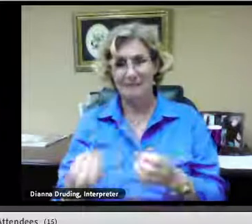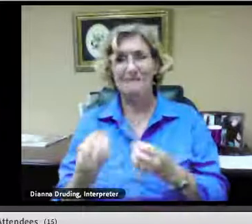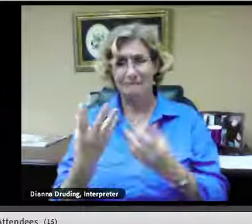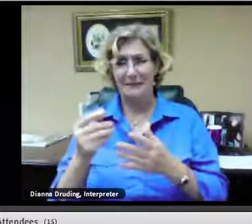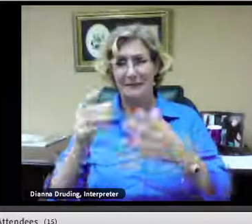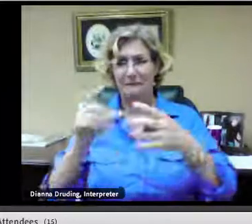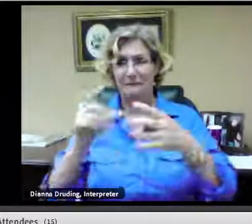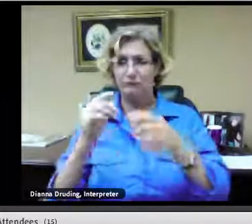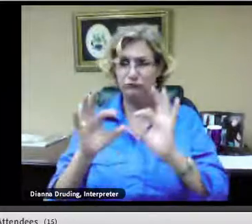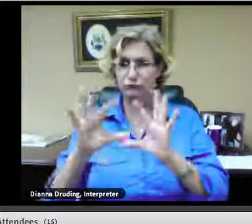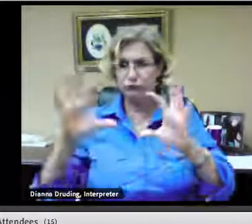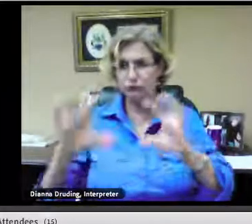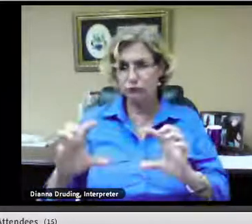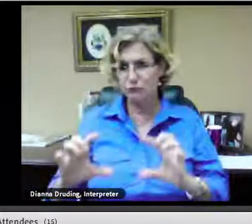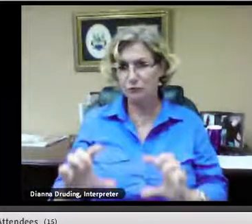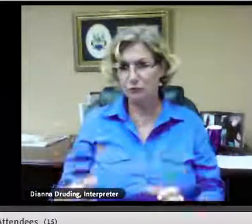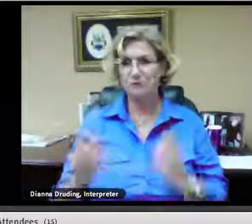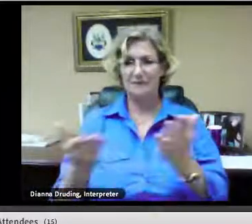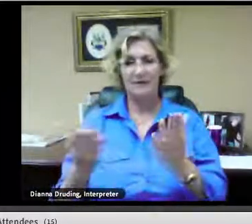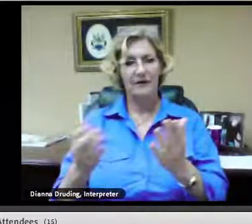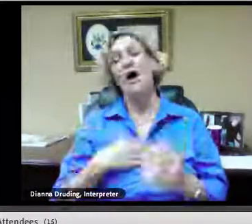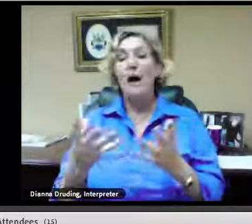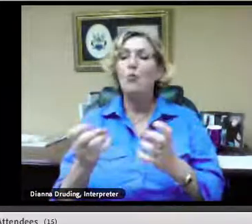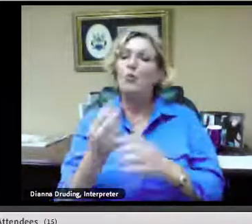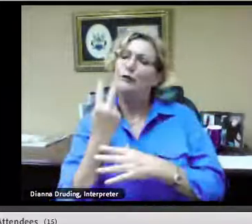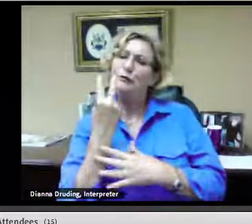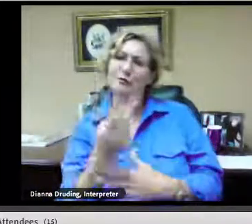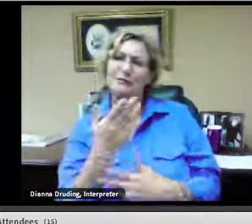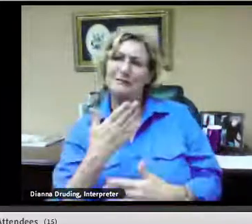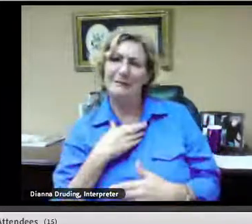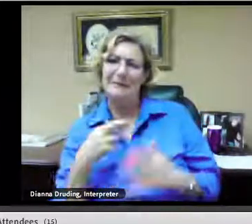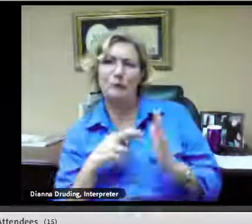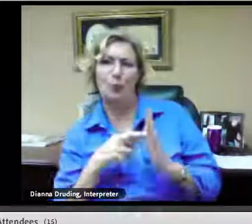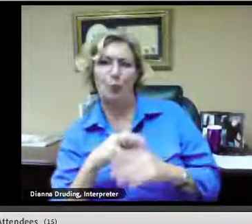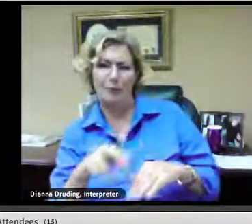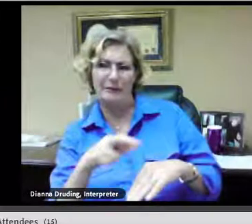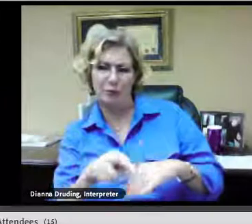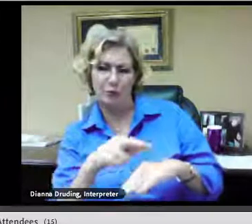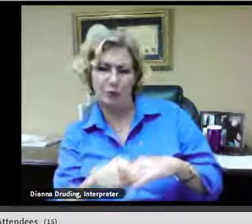But I would like you to see me as a resource, so if there's a question or a topic or something else